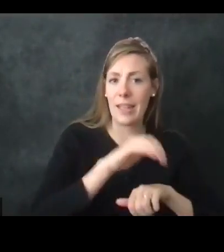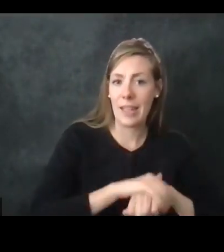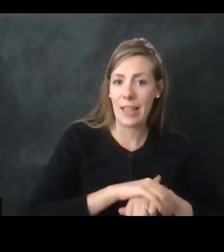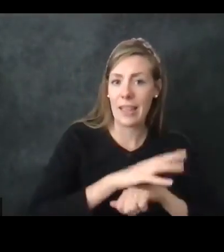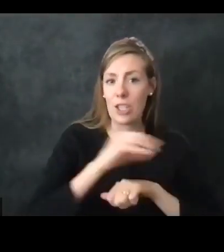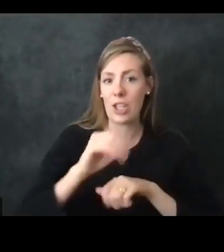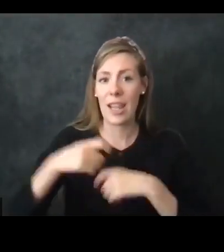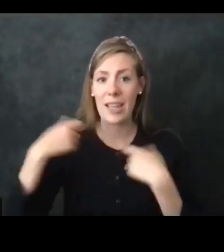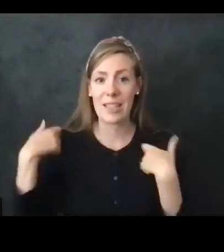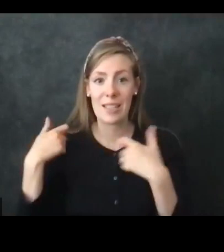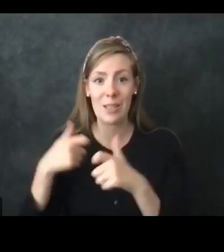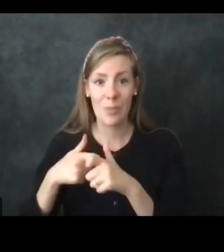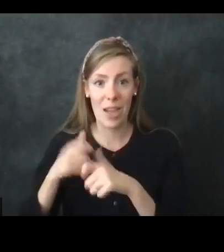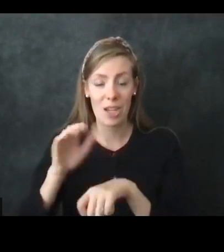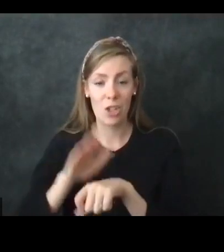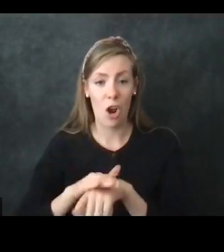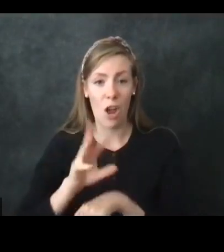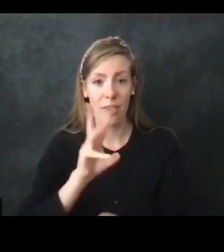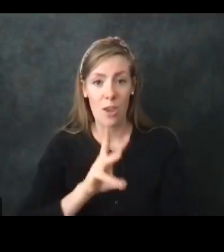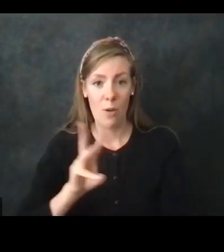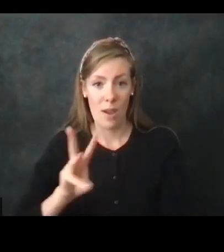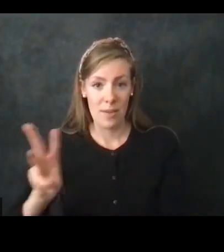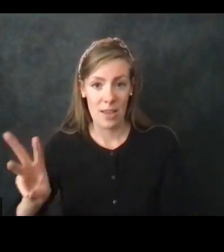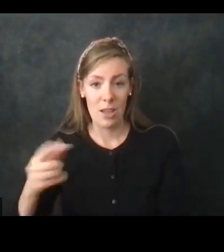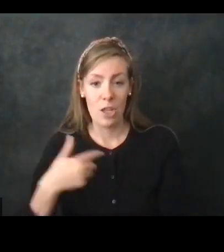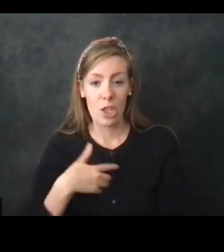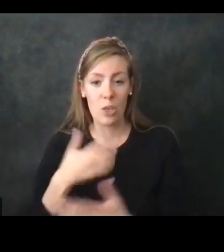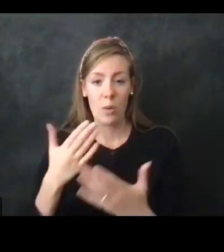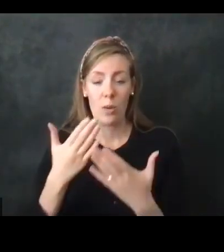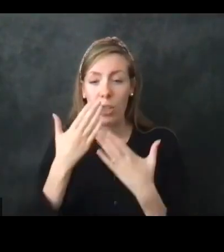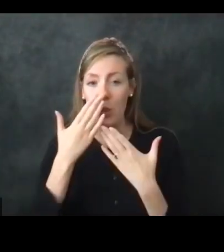I'm on that website. So we want to thank everybody all of our